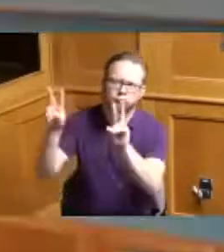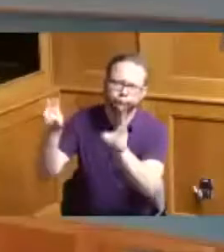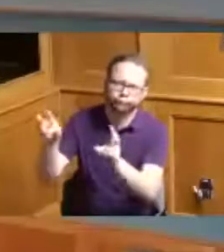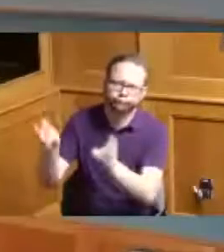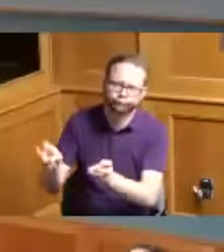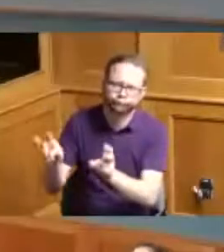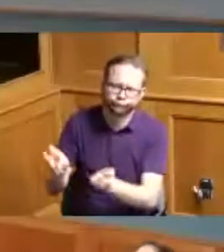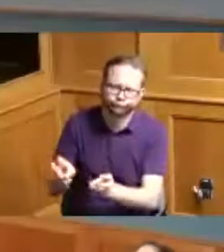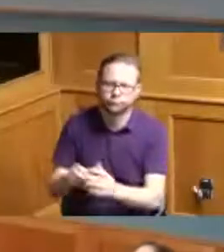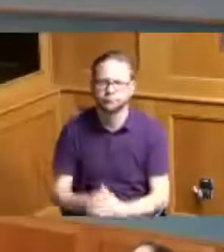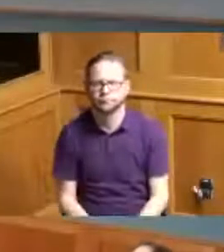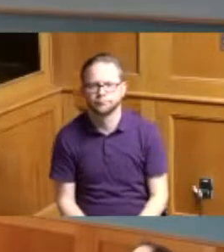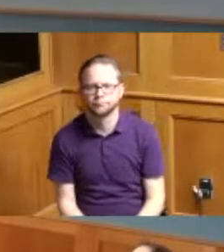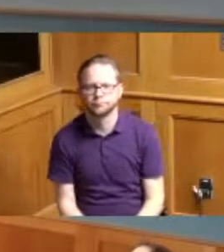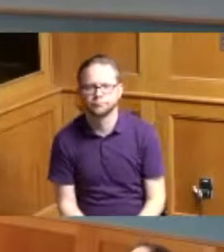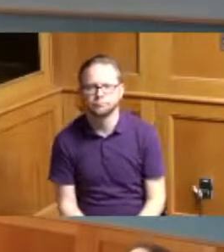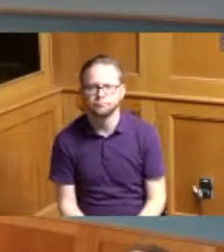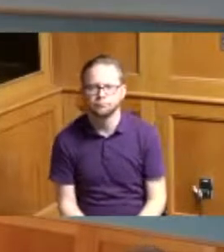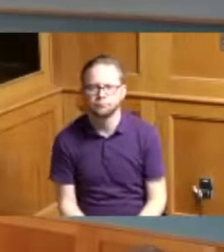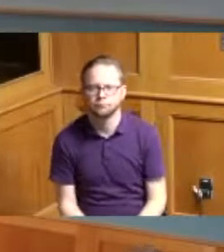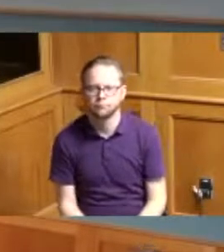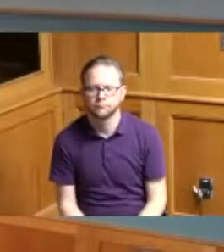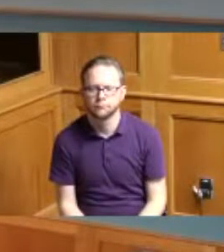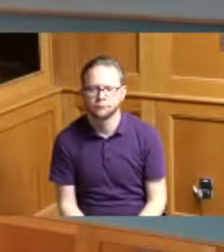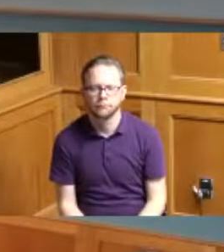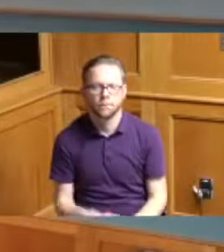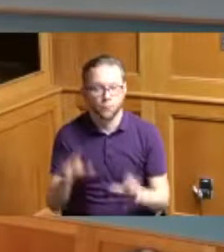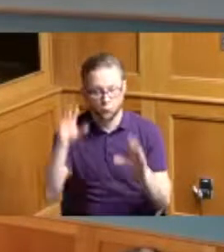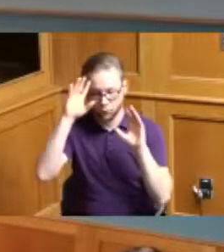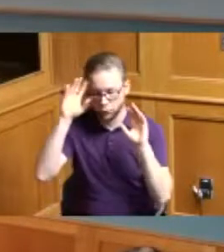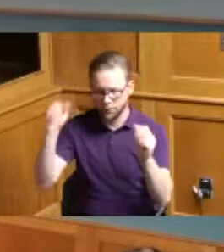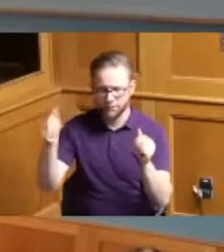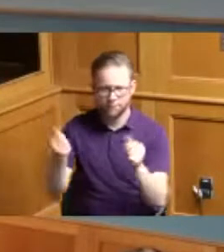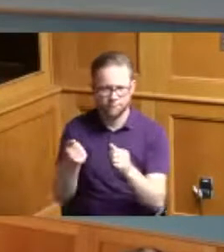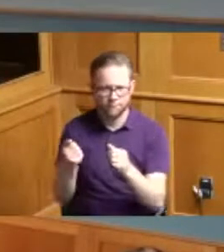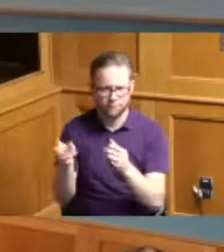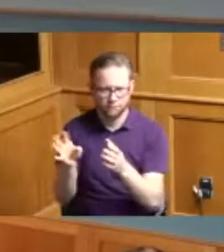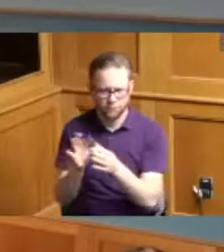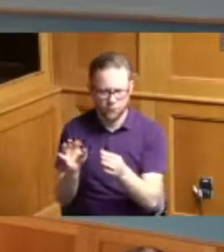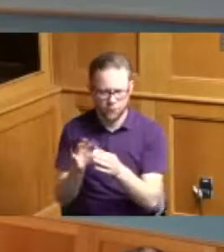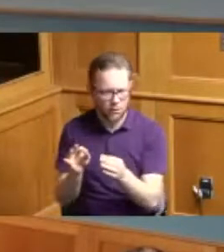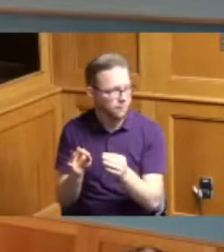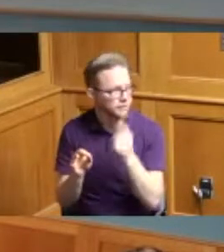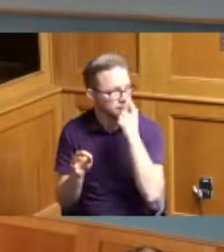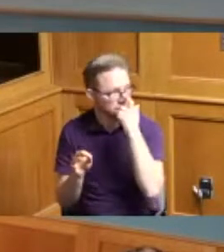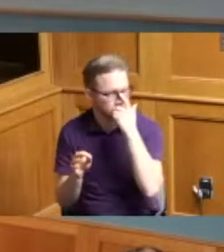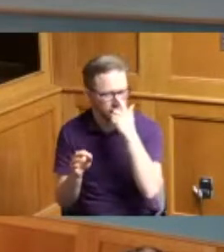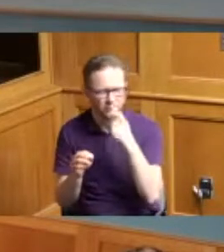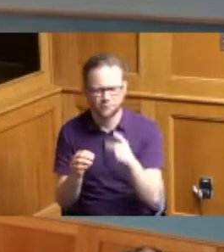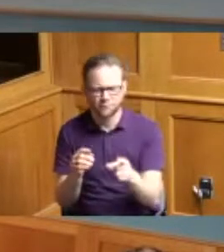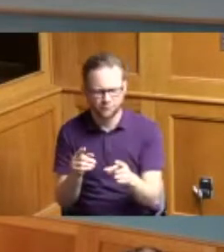thank you I just have a couple comments and I won't go through the book but I heard you saying